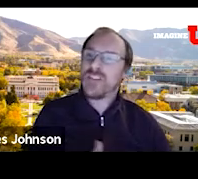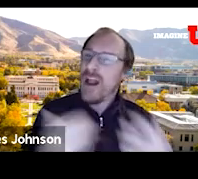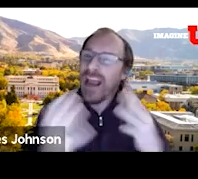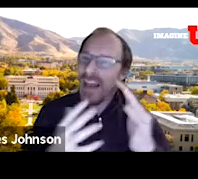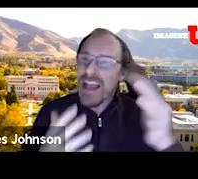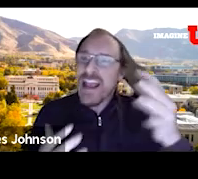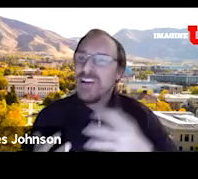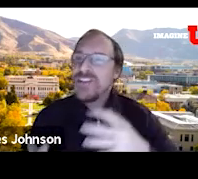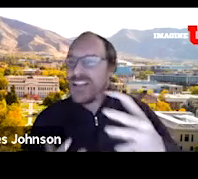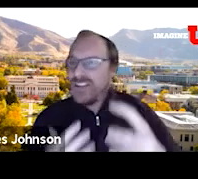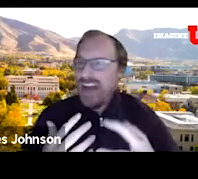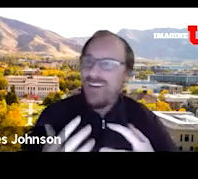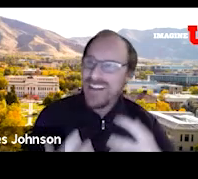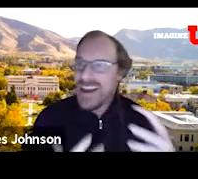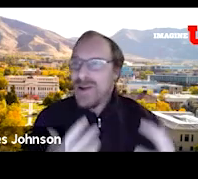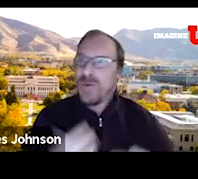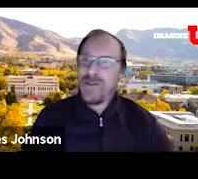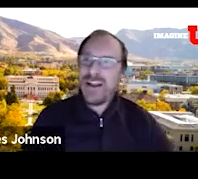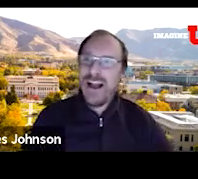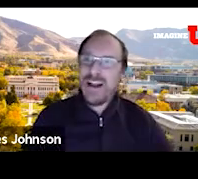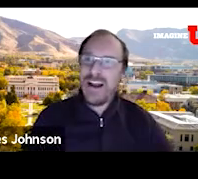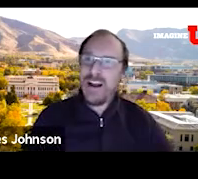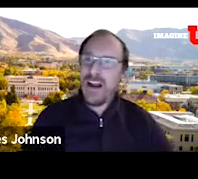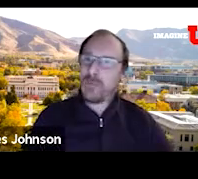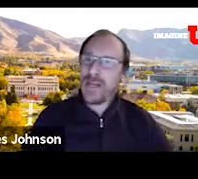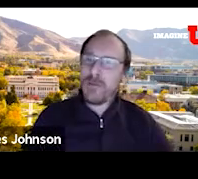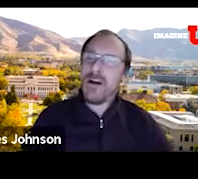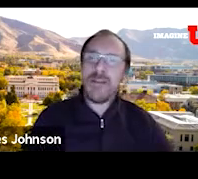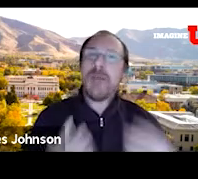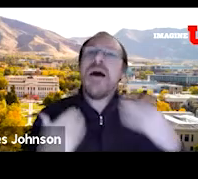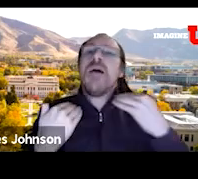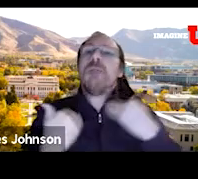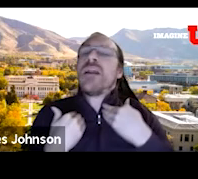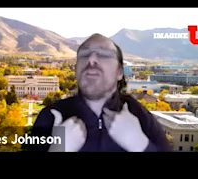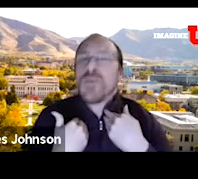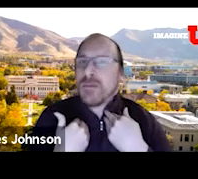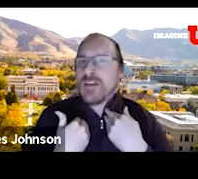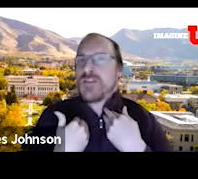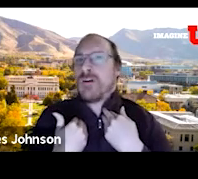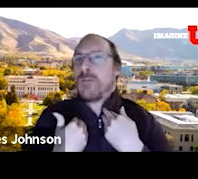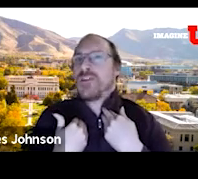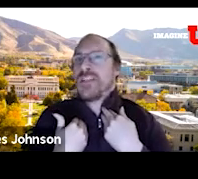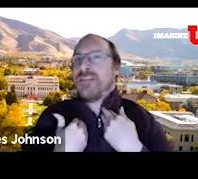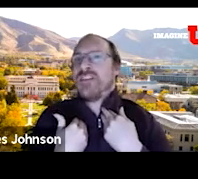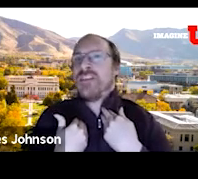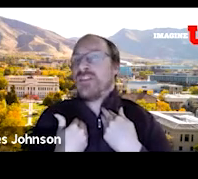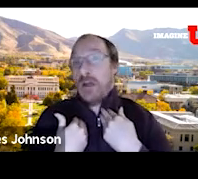Again, intersectionality really played a part in that. But it also made me a stronger person in the sense that,